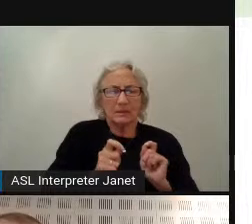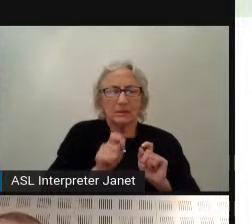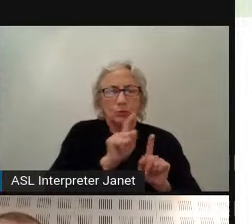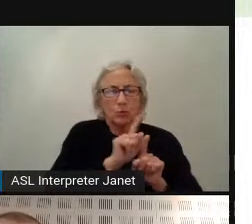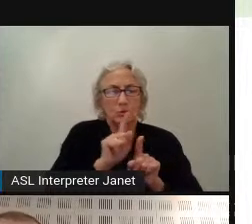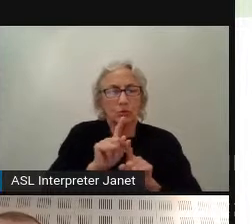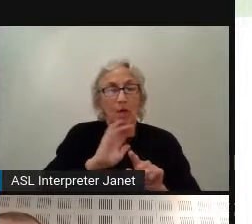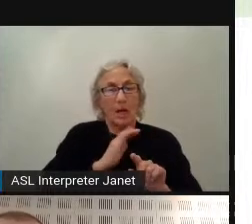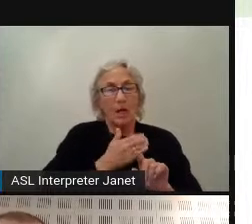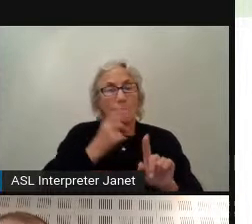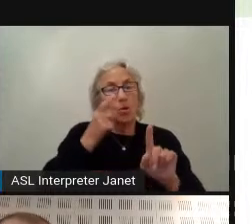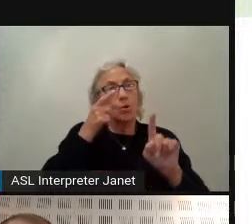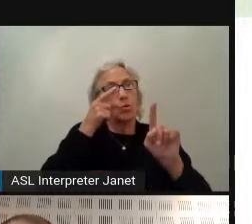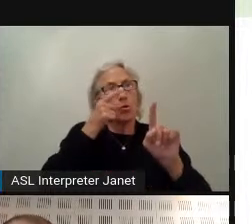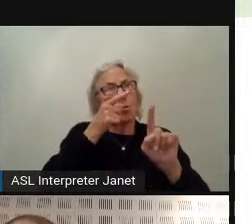some minor judgments and so on.